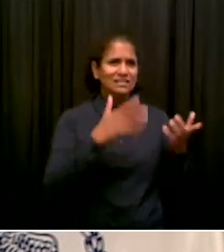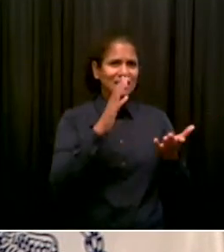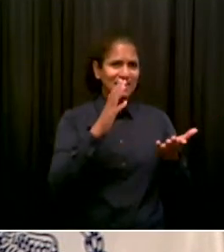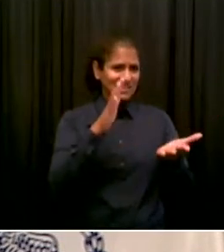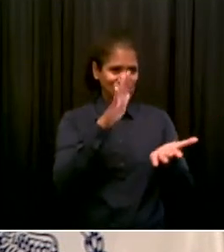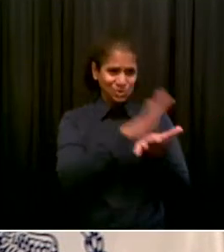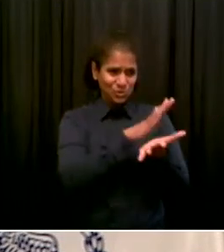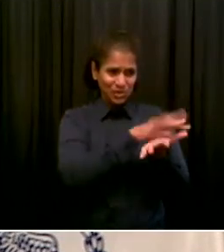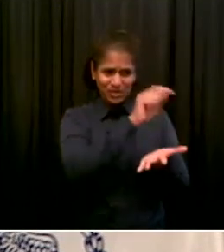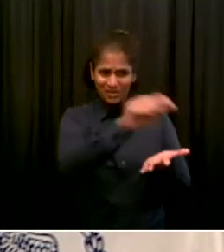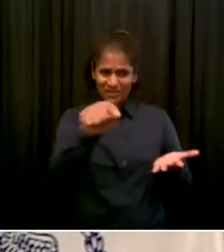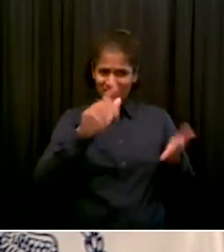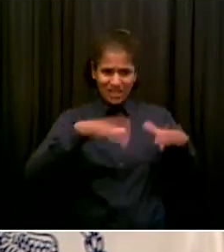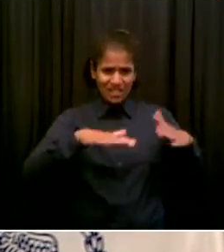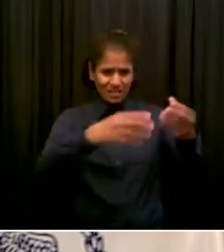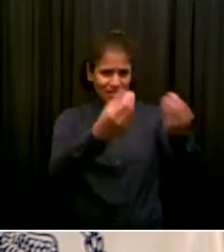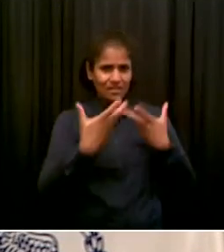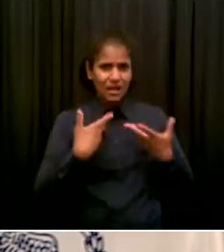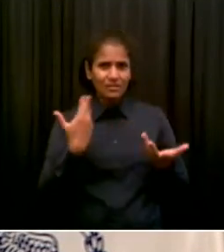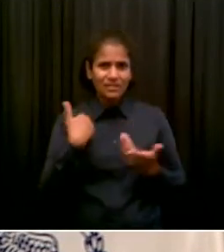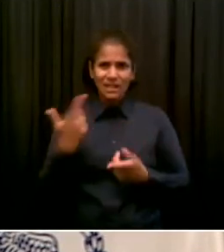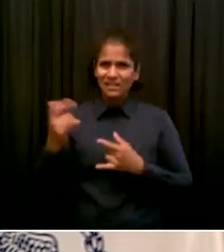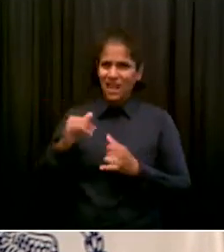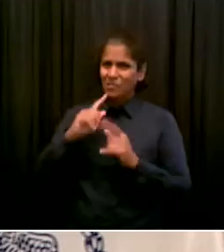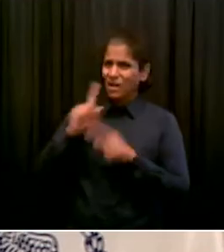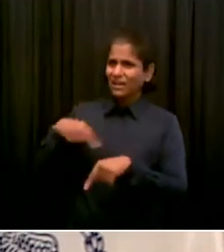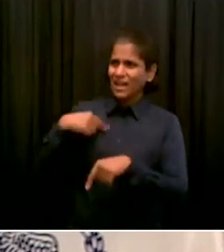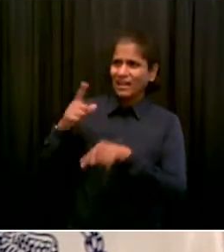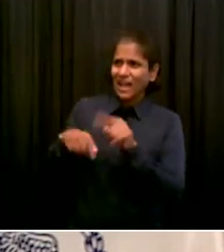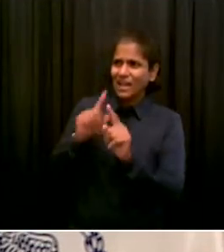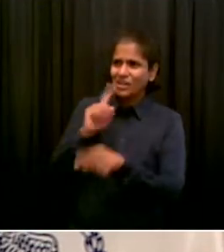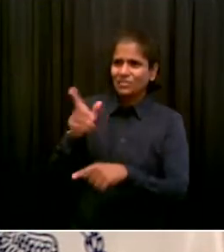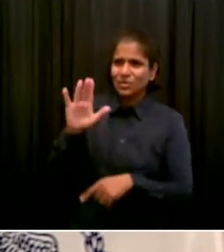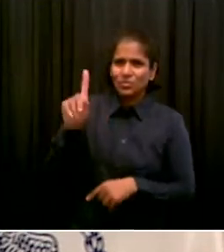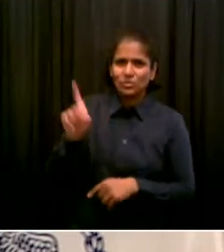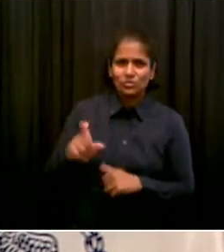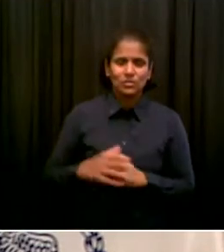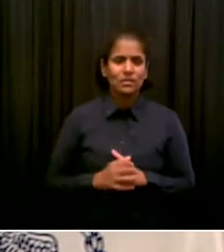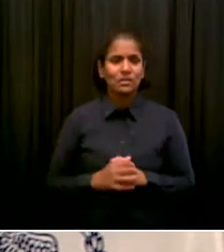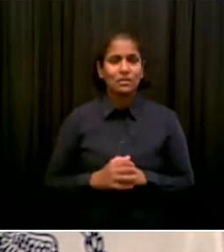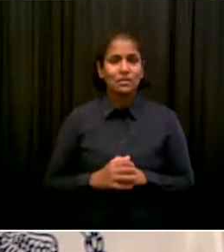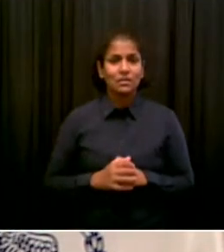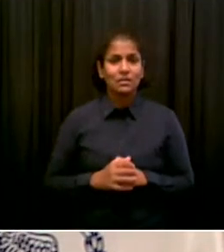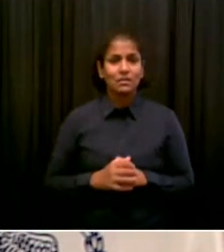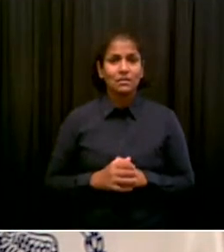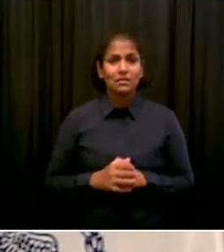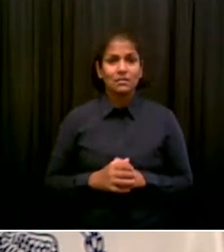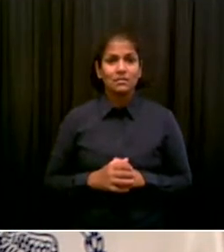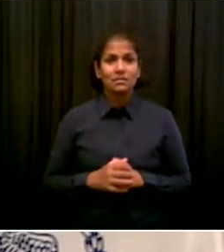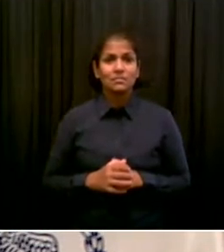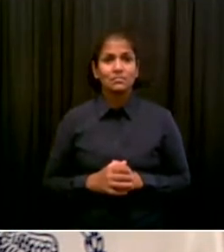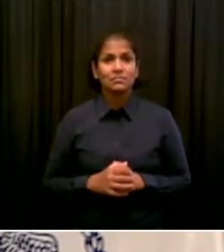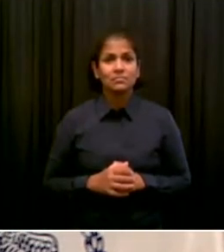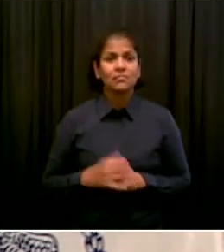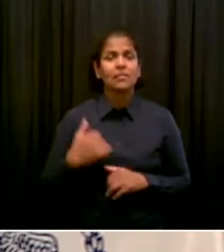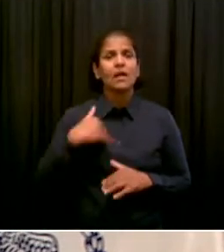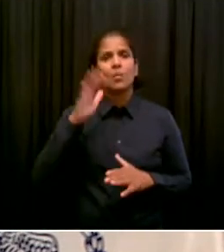UNTIL WE GET THE LAW SCHOOLS,